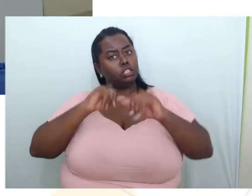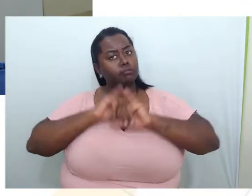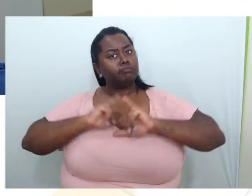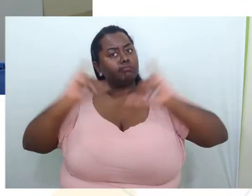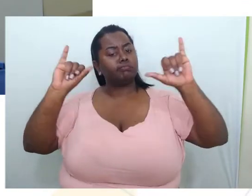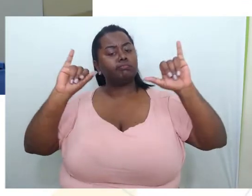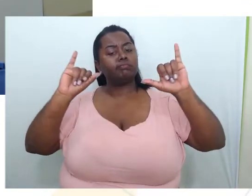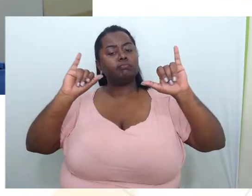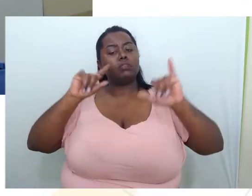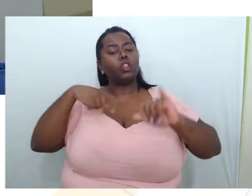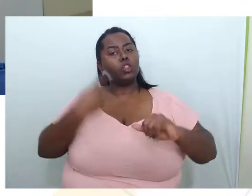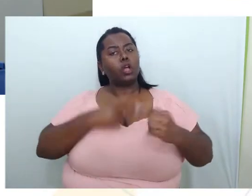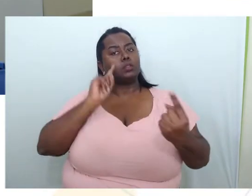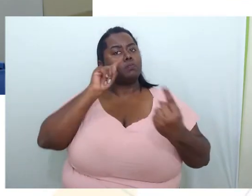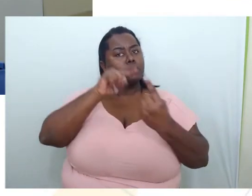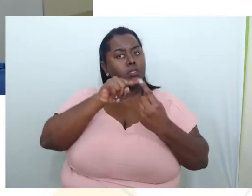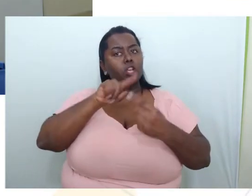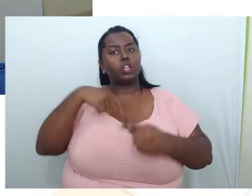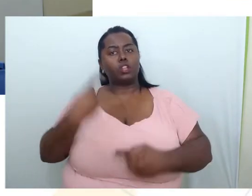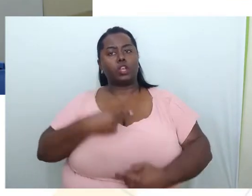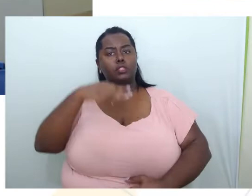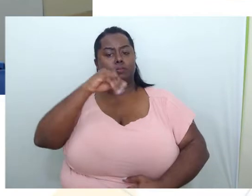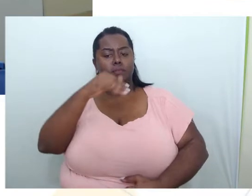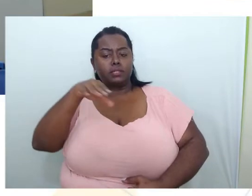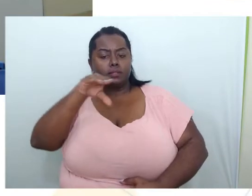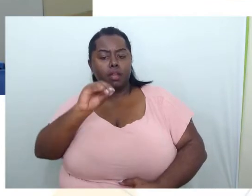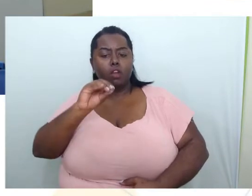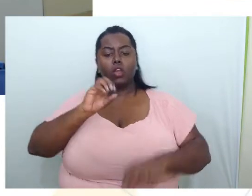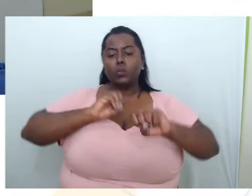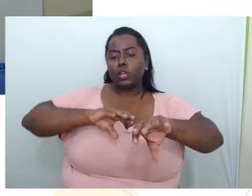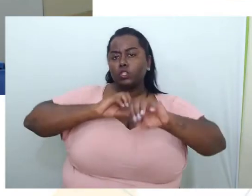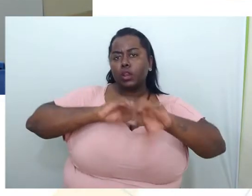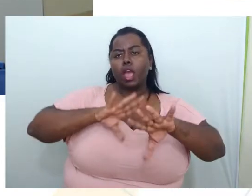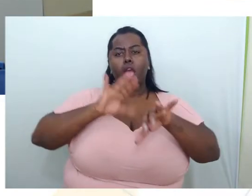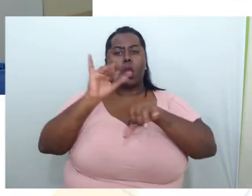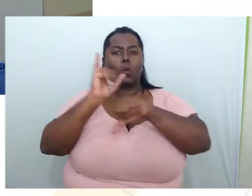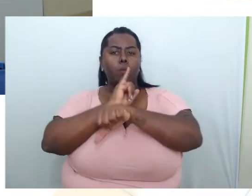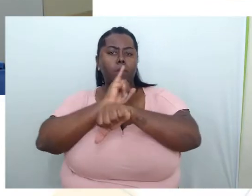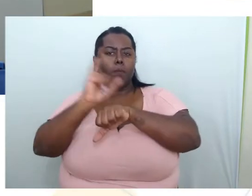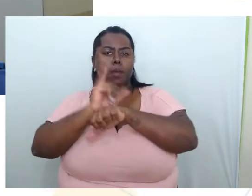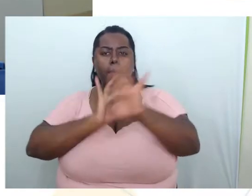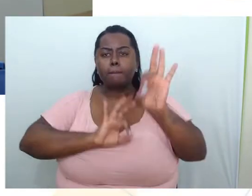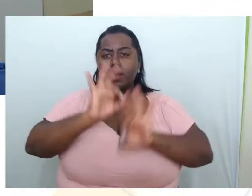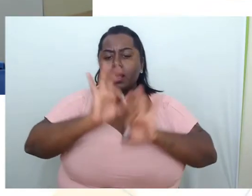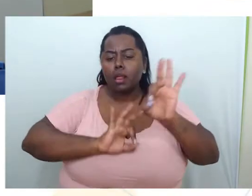stated in our mission and educational goals and strategic plans that our